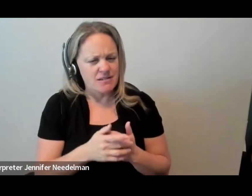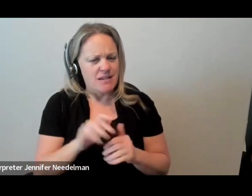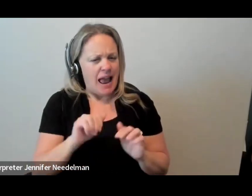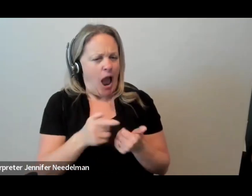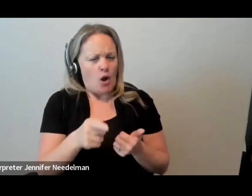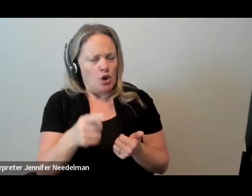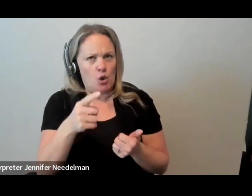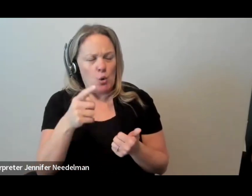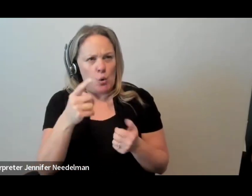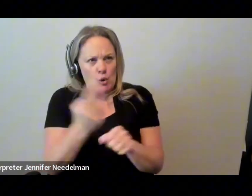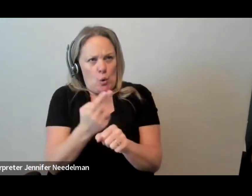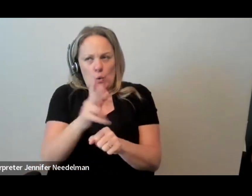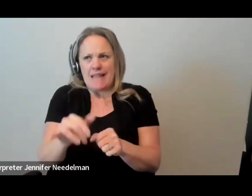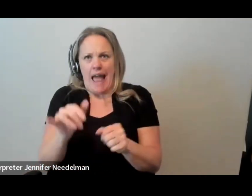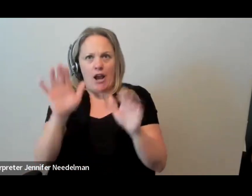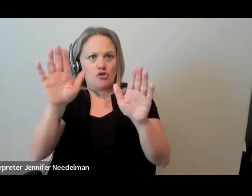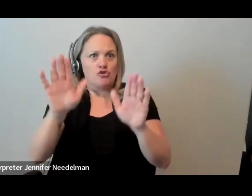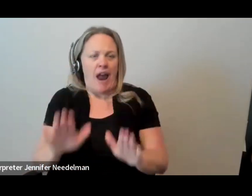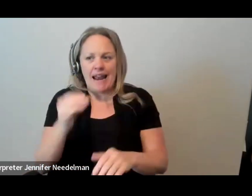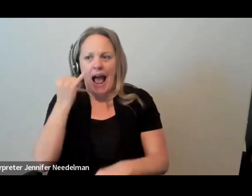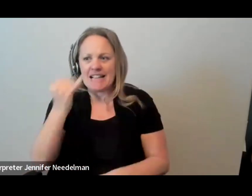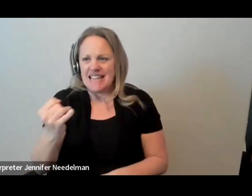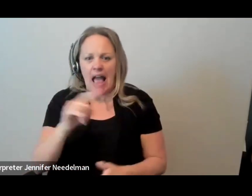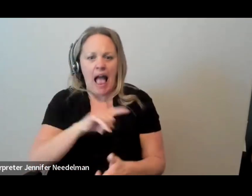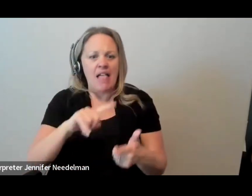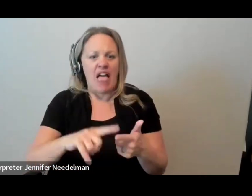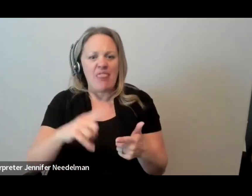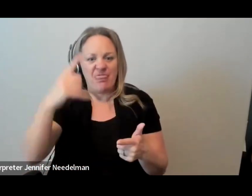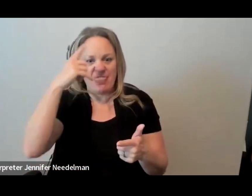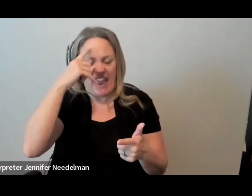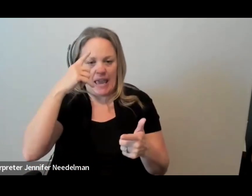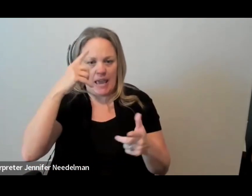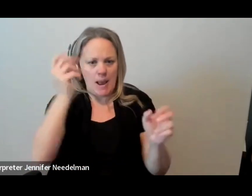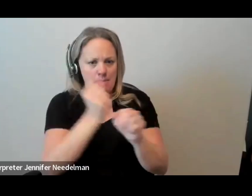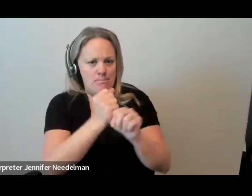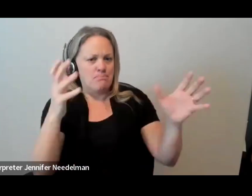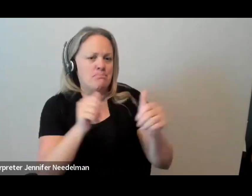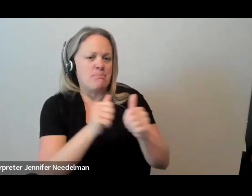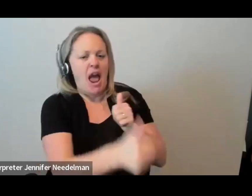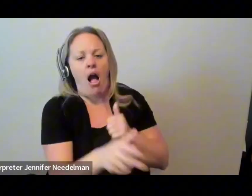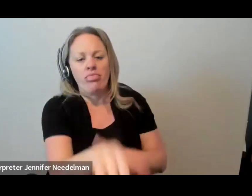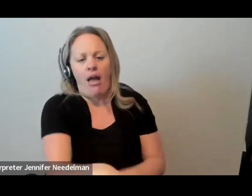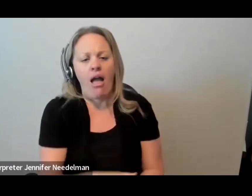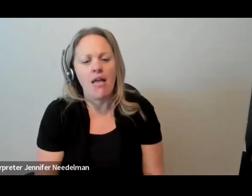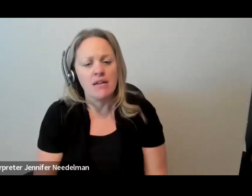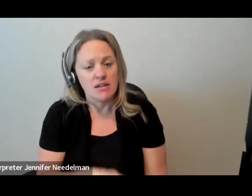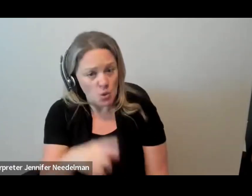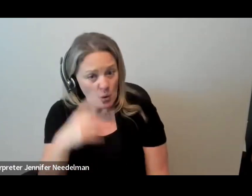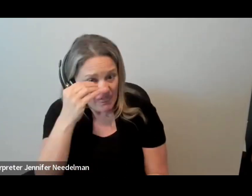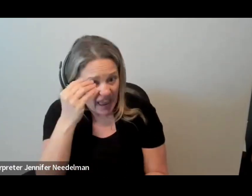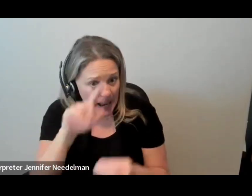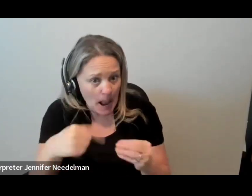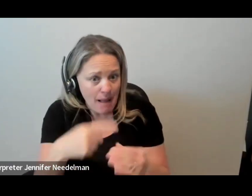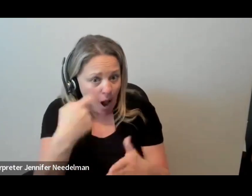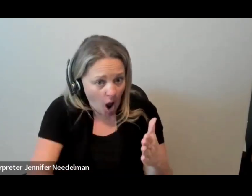and think beyond that? Have you considered the cost? What it involves? Yeah, so this is Alex.